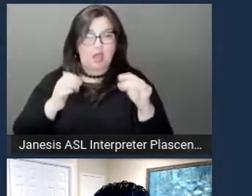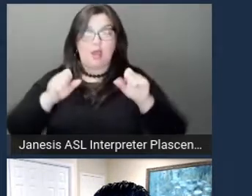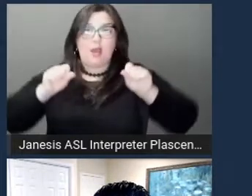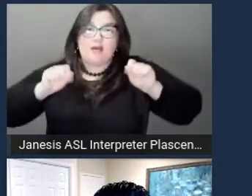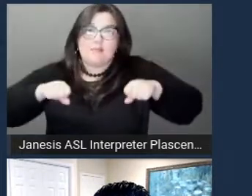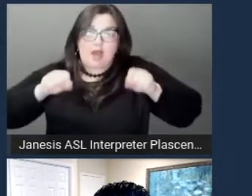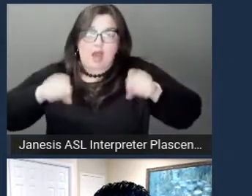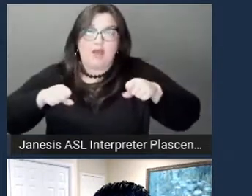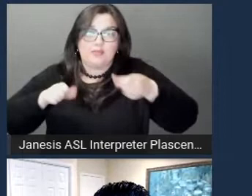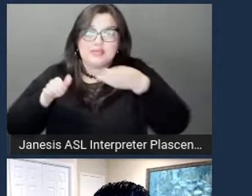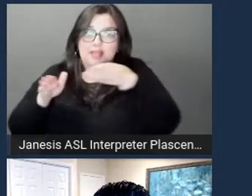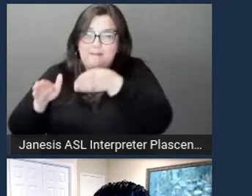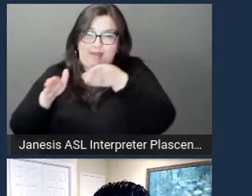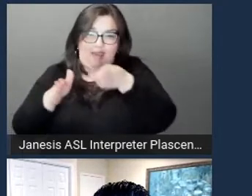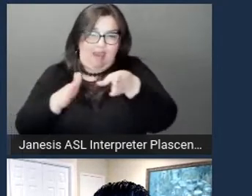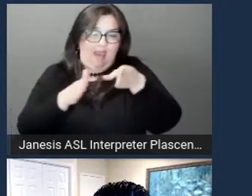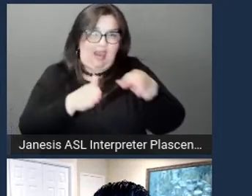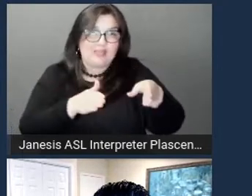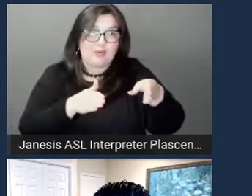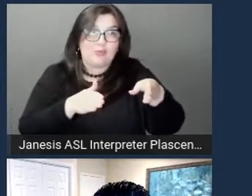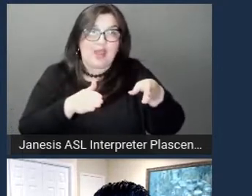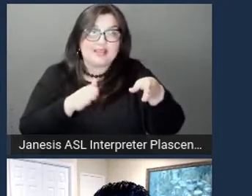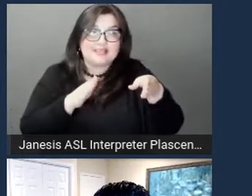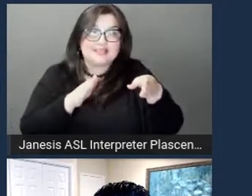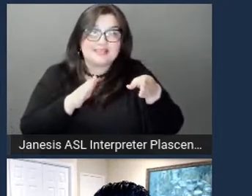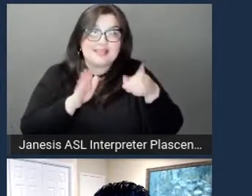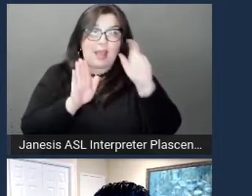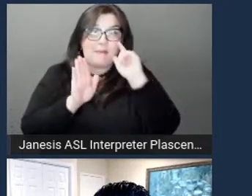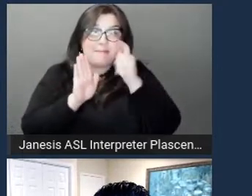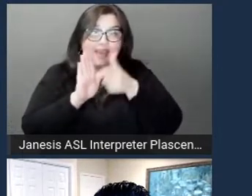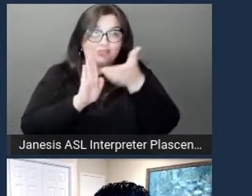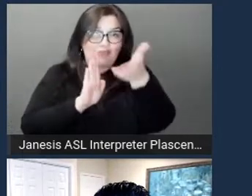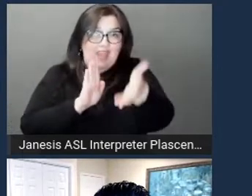are mentioned here, along with the tools. How nice is that?